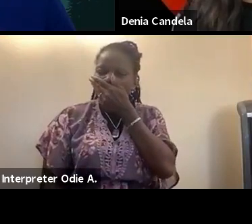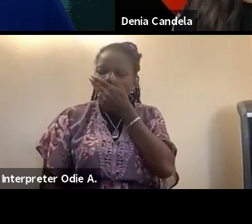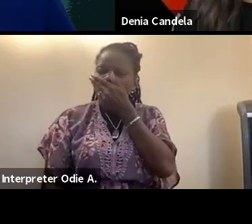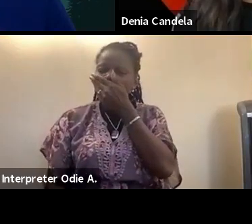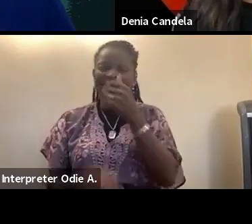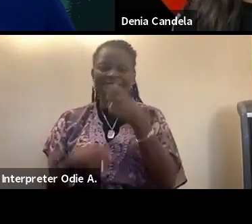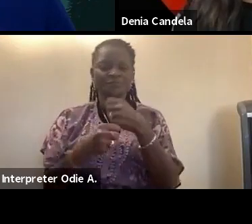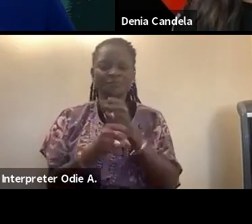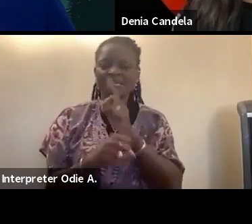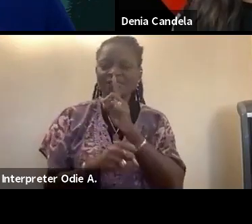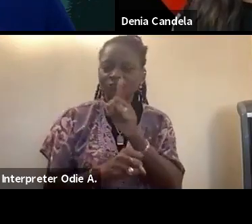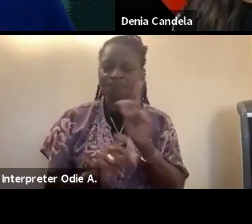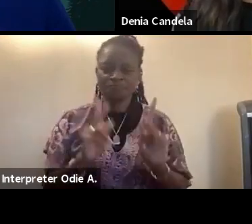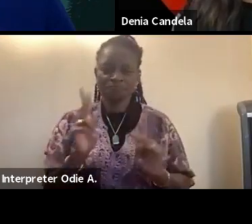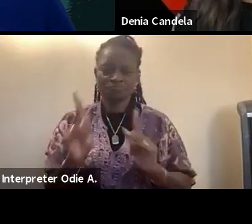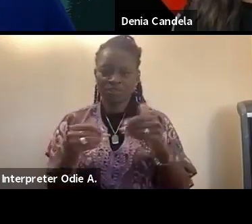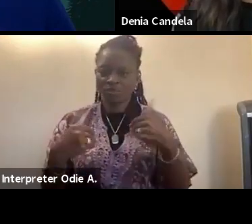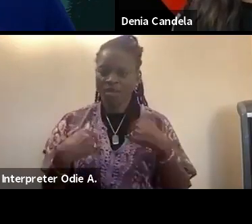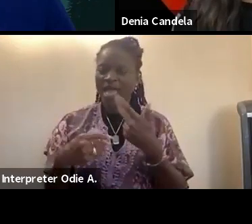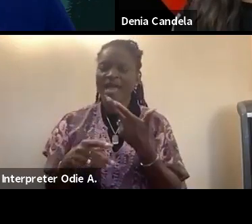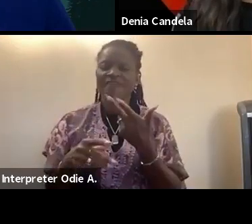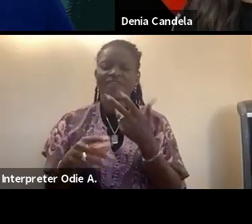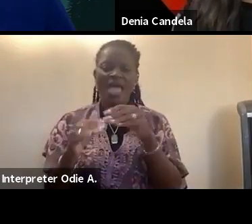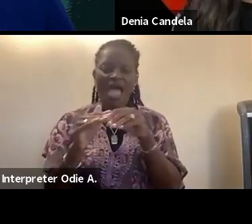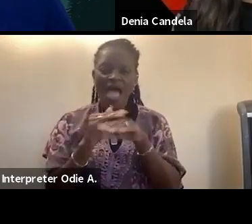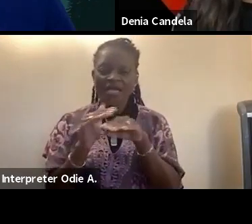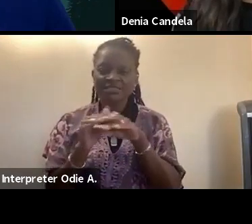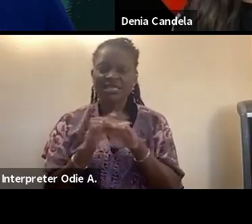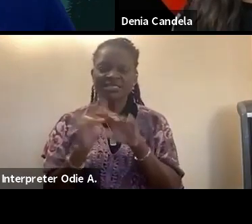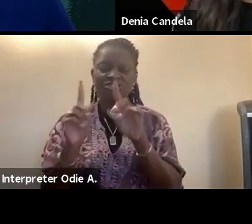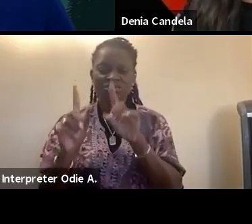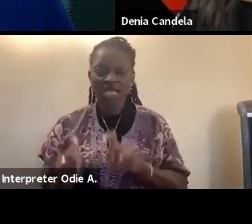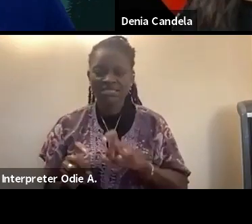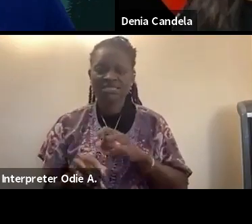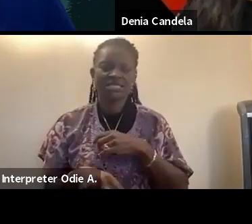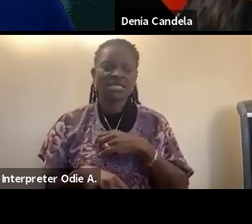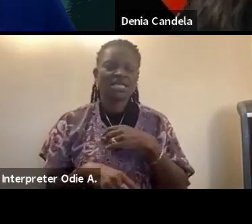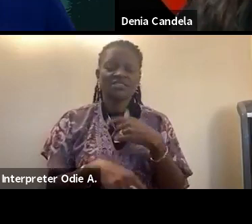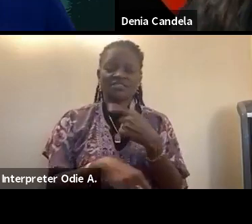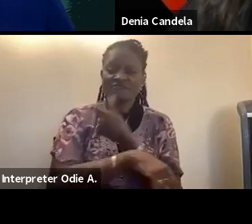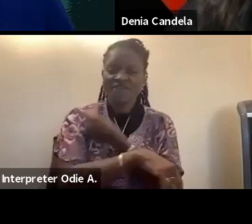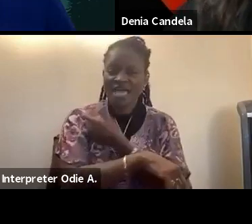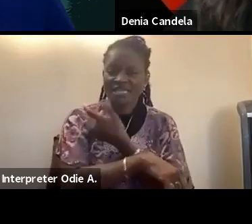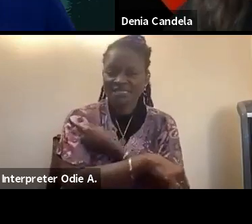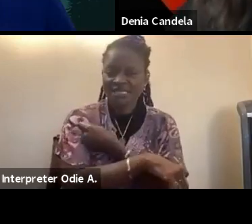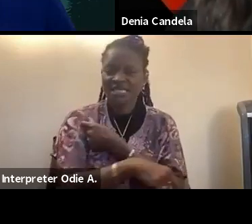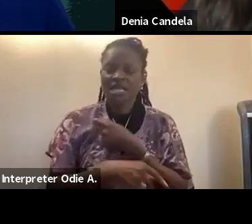testing and vaccines and other resources, and they need our support, too,